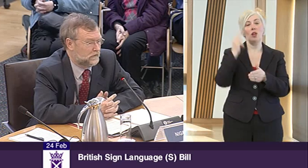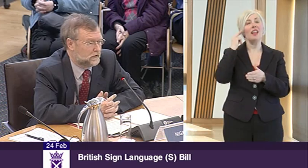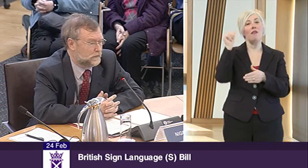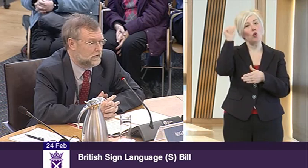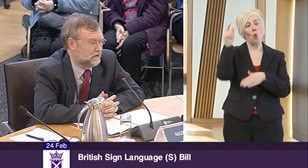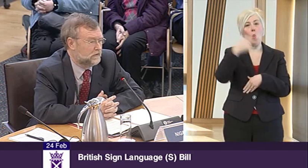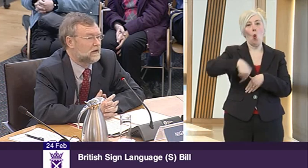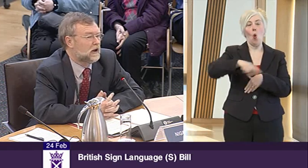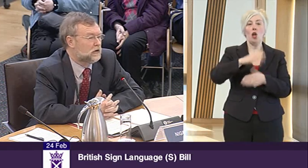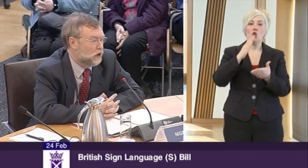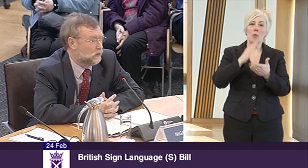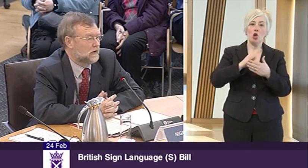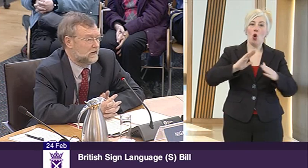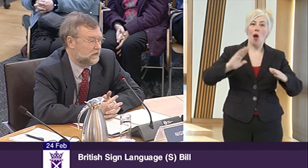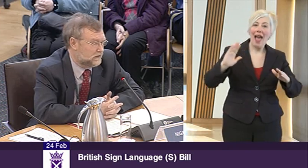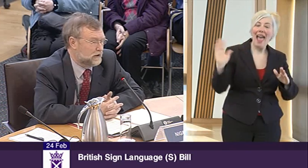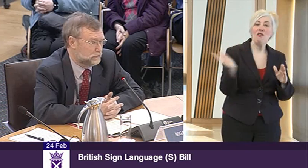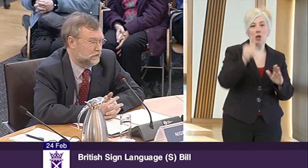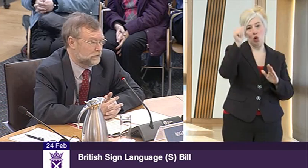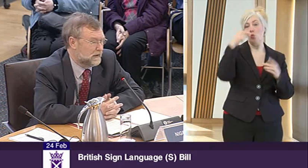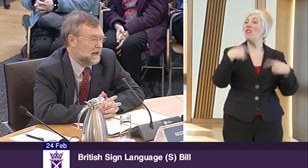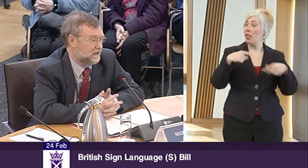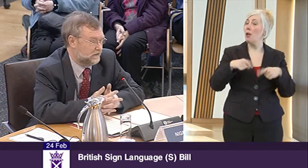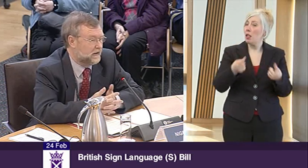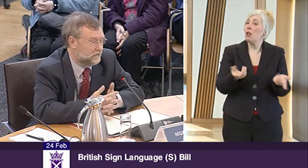and making sure that all members of the communities know that interpretation is there, is readily